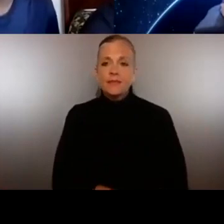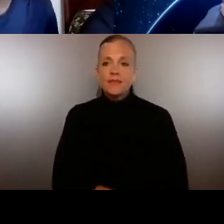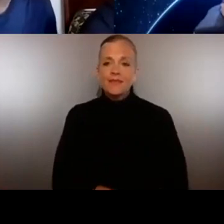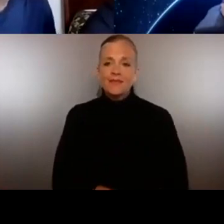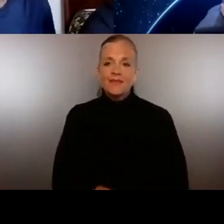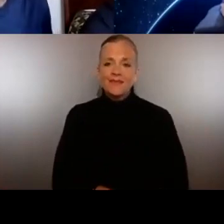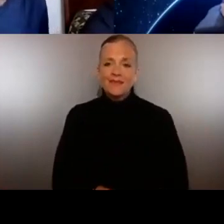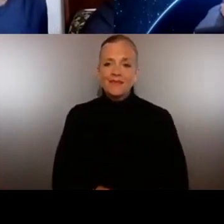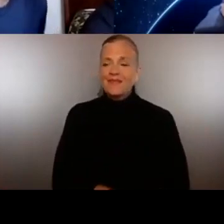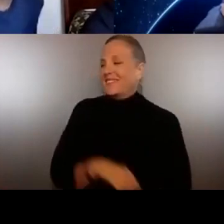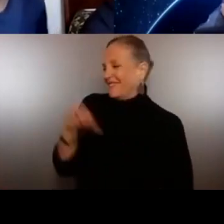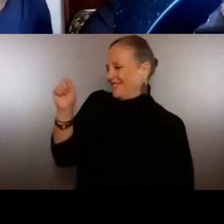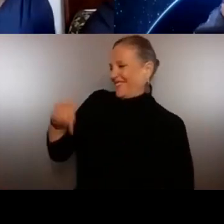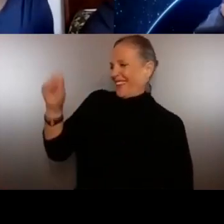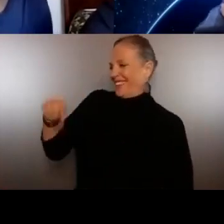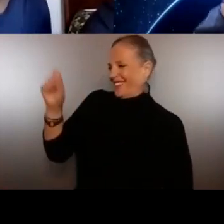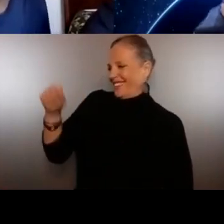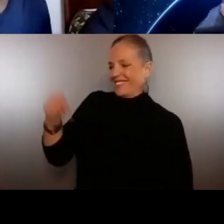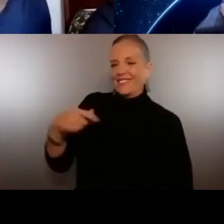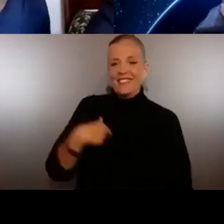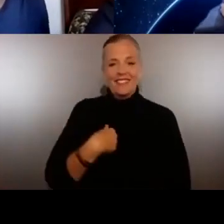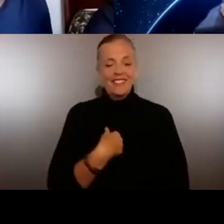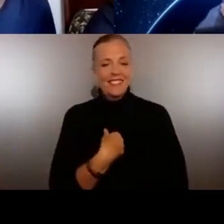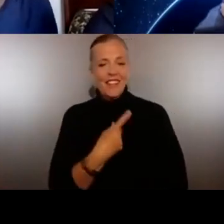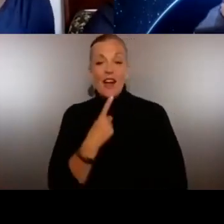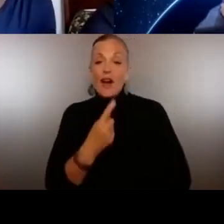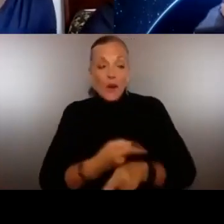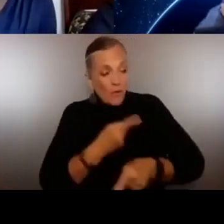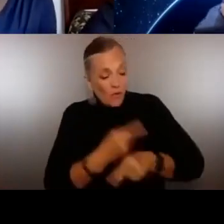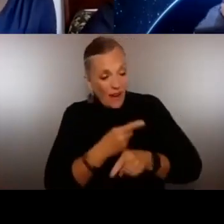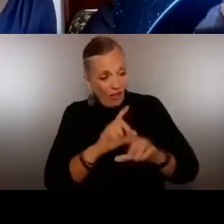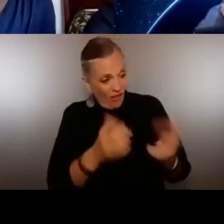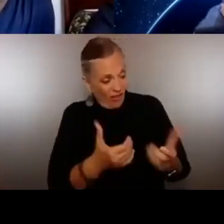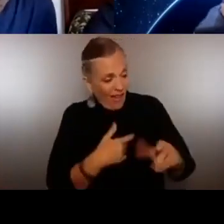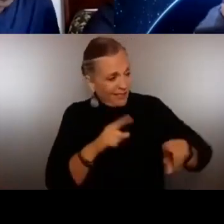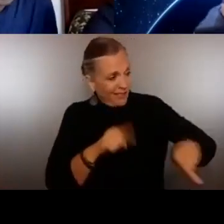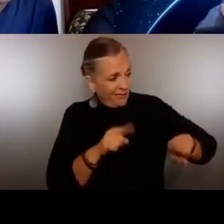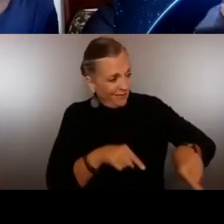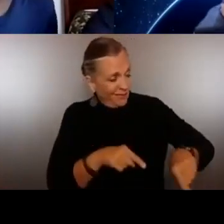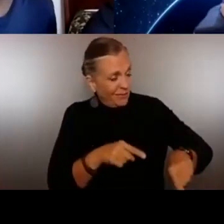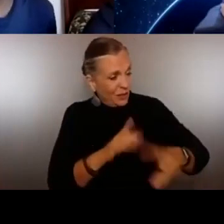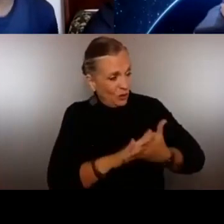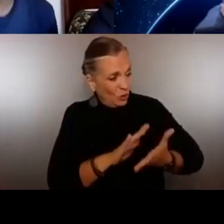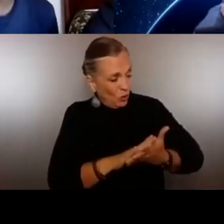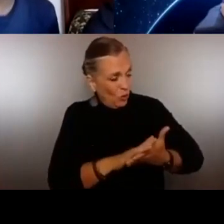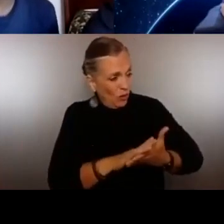Yes. Are you in regular classes in school? Yes.